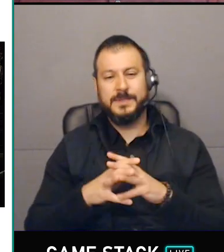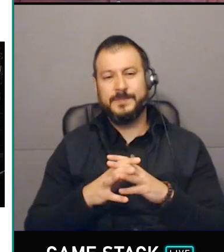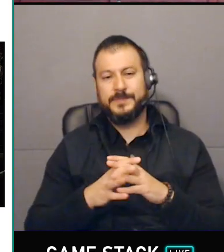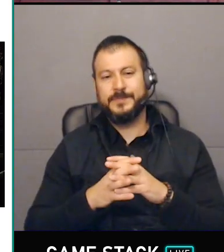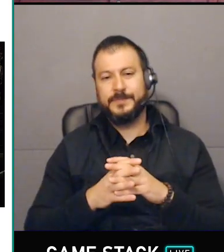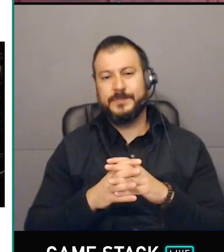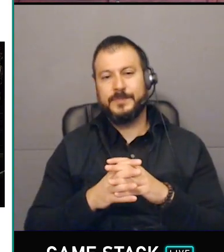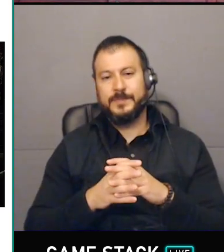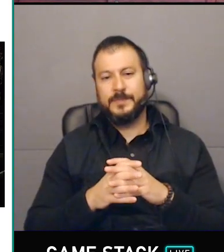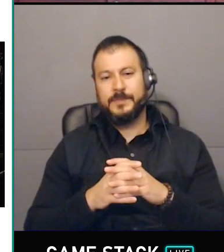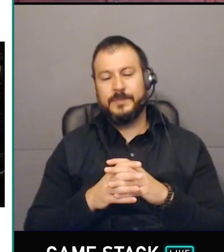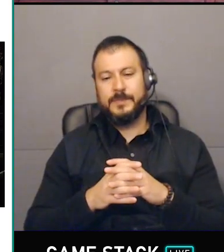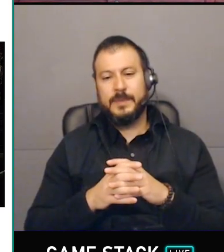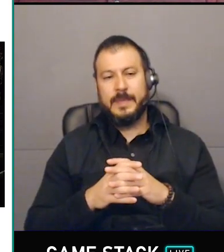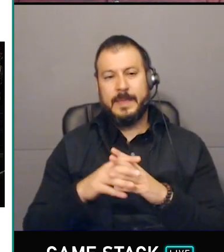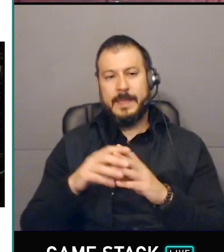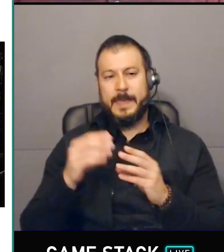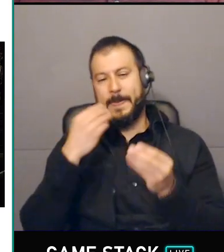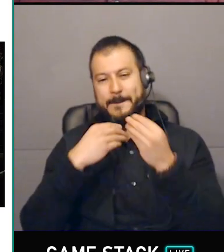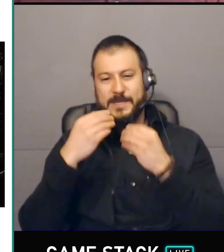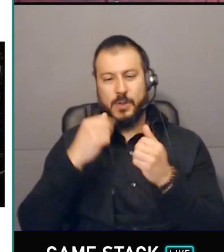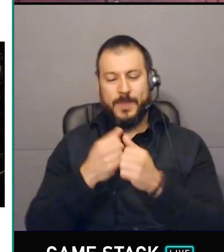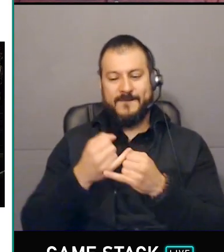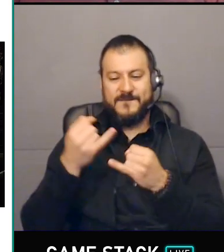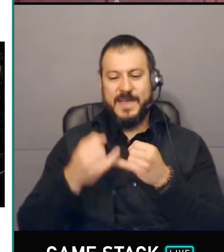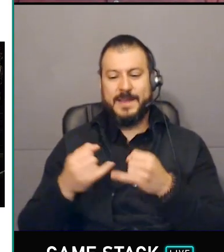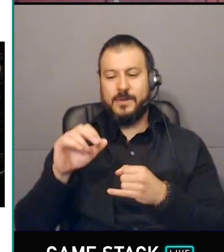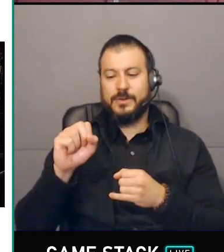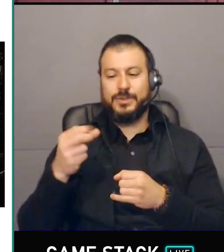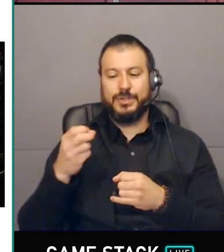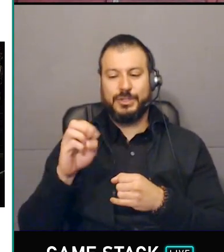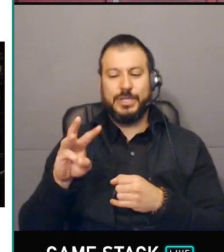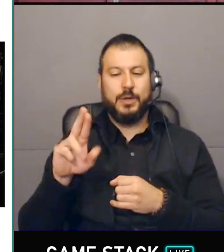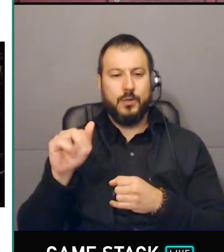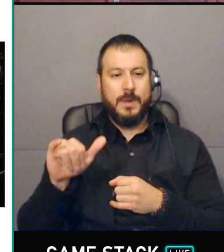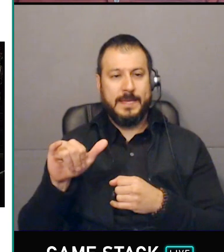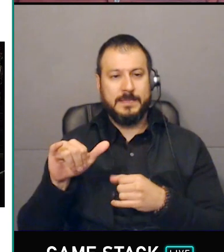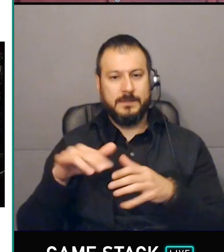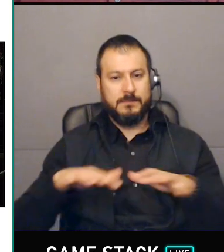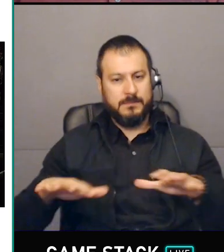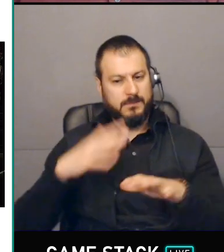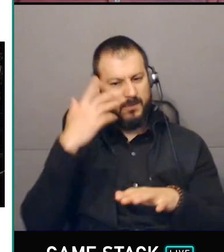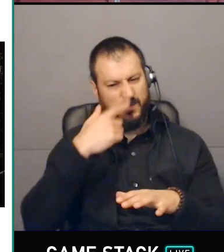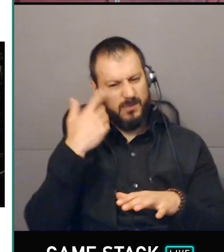images here, the Bistro with final shadow rays looks pretty good.